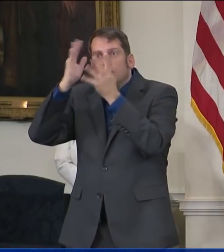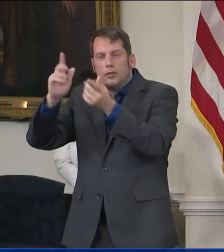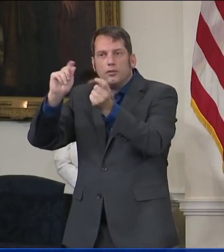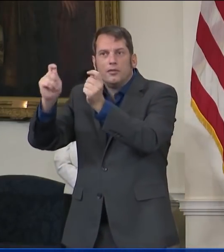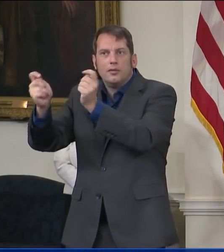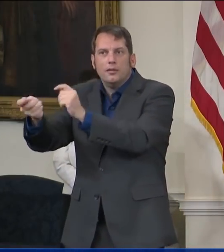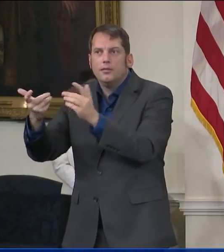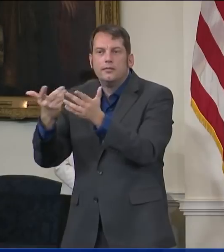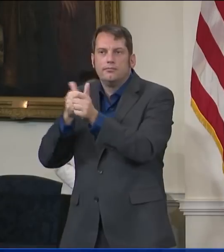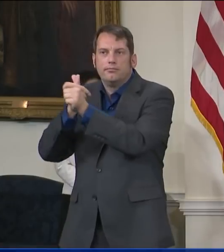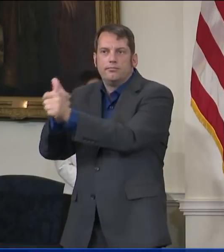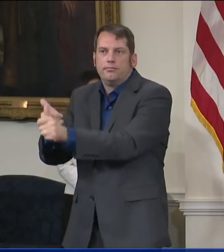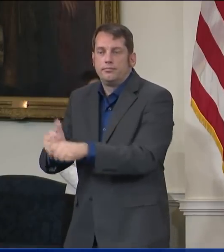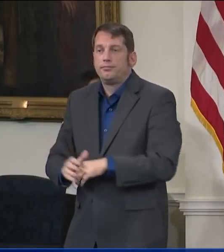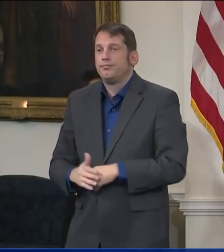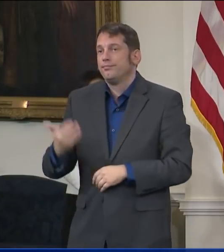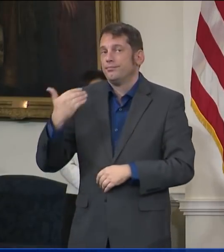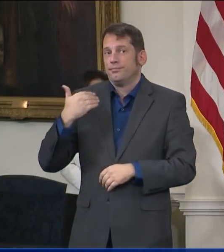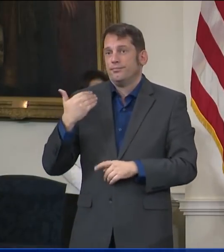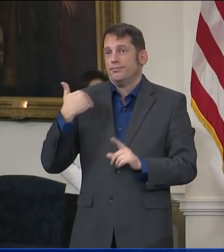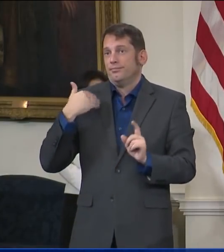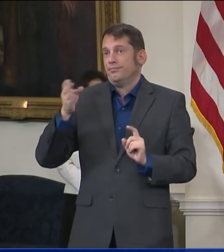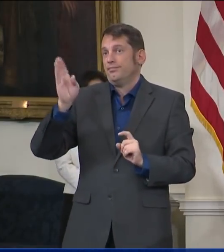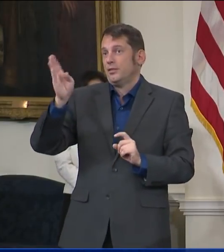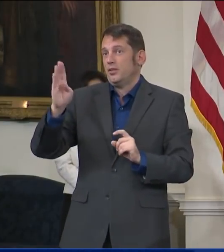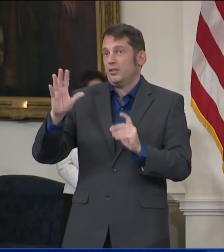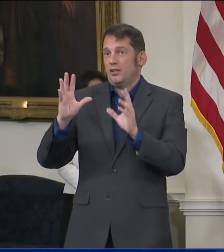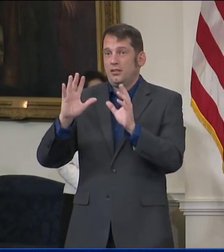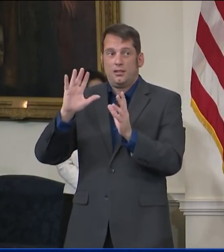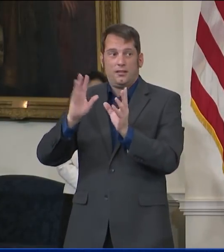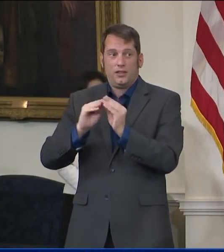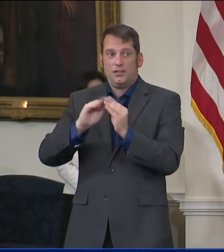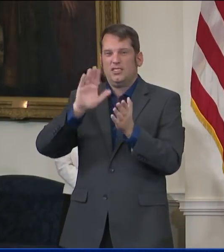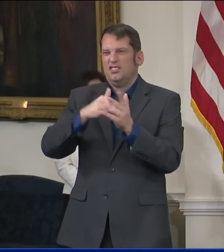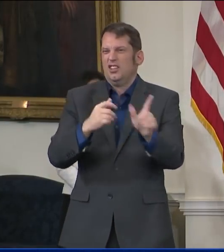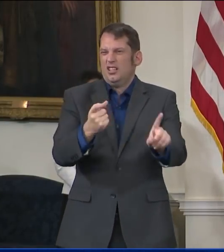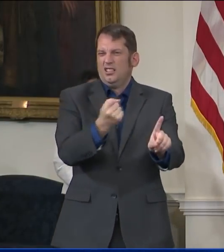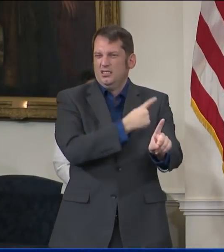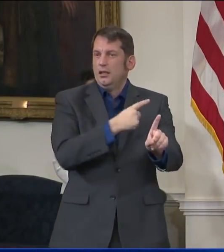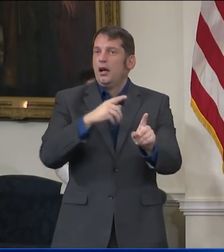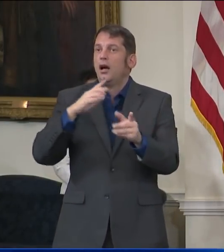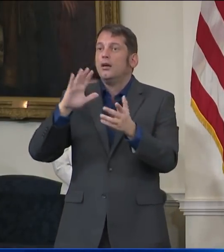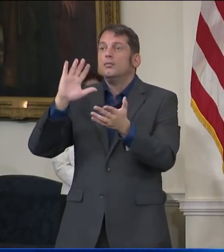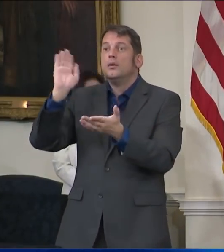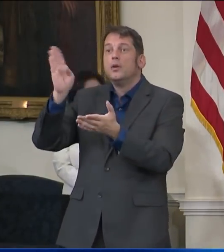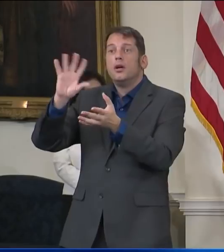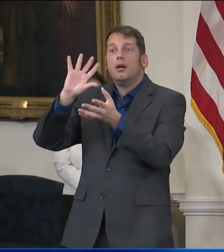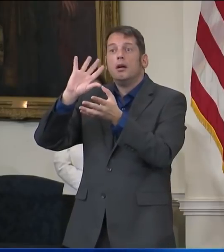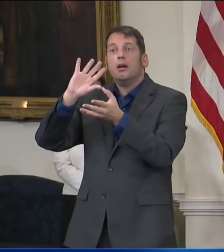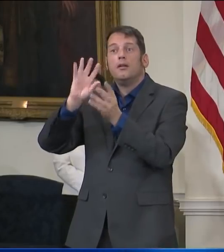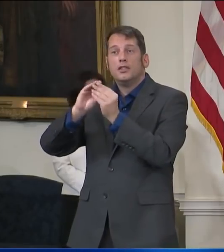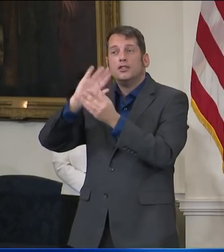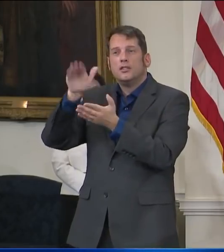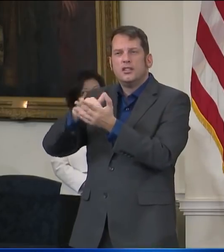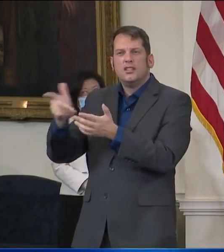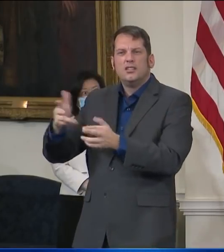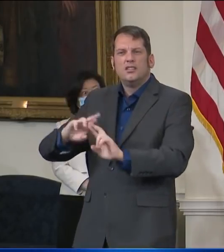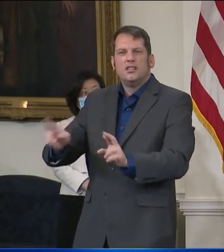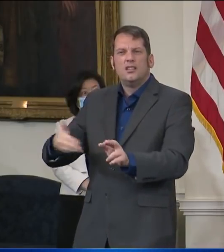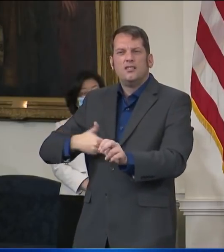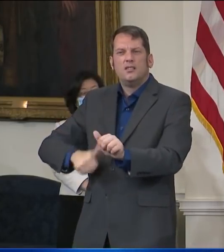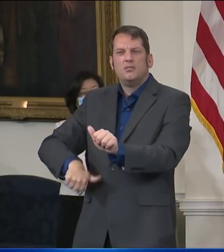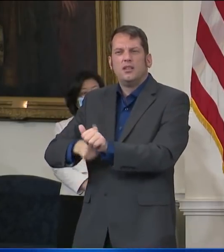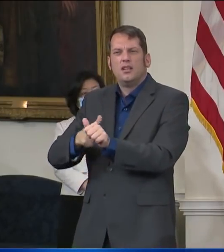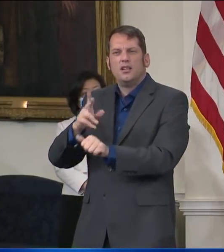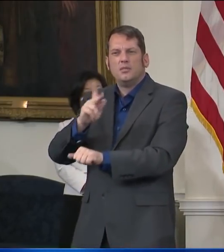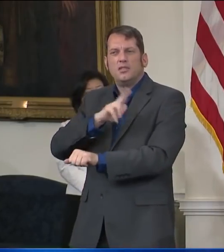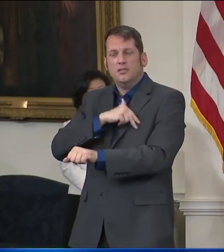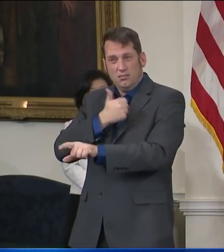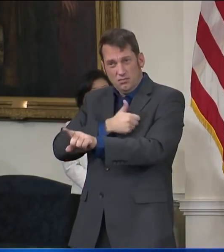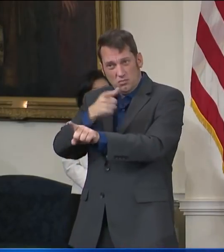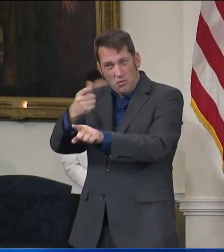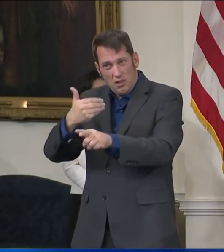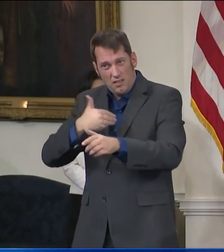RESEARCH CAPACITY IS CONCERNED WHEN IT COMES TO THE CONVENTION CENTER IN BALTIMORE AND IN LAUREL FROM WHAT WE GATHER HAVE BEEN A LOT OF PATIENTS AT LEAST AT THE CONVENTION CENTER.